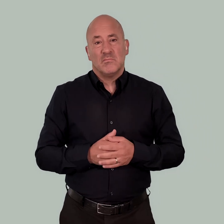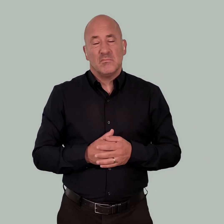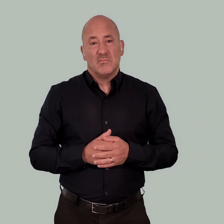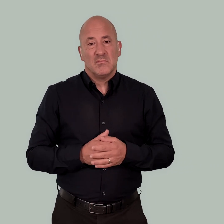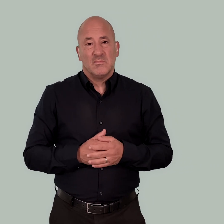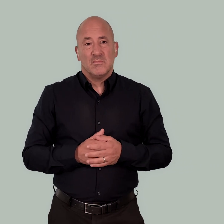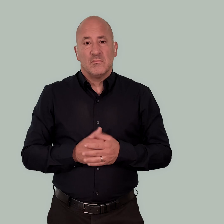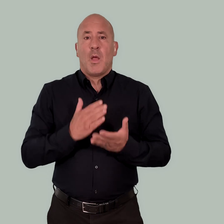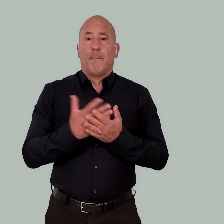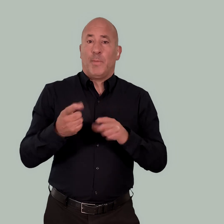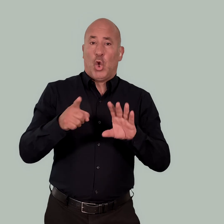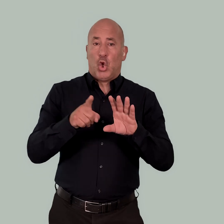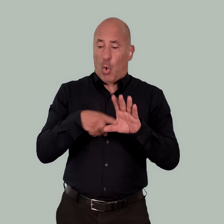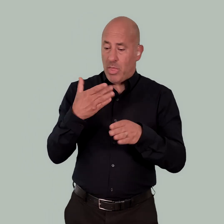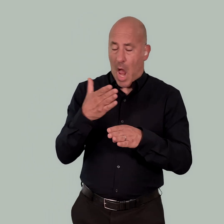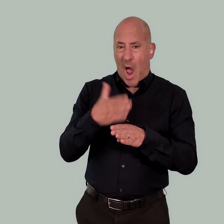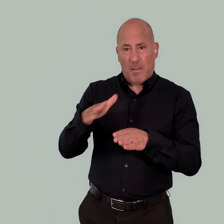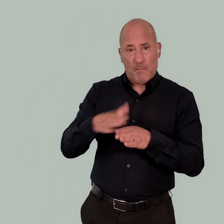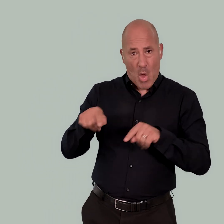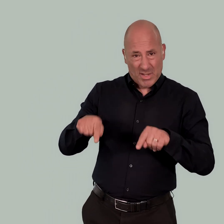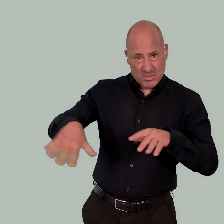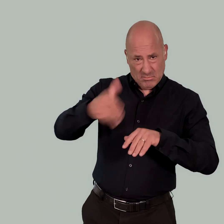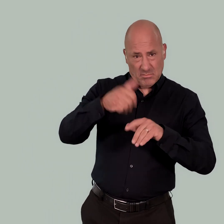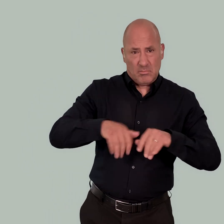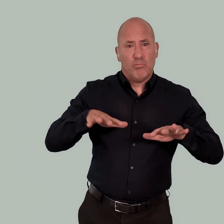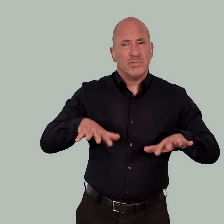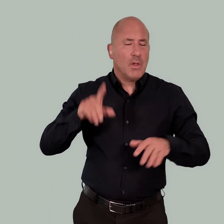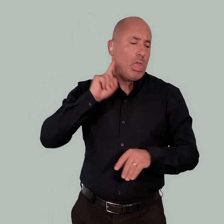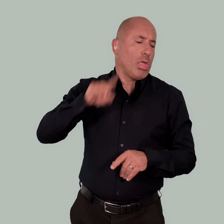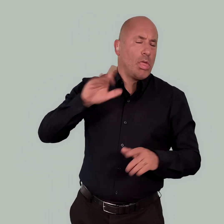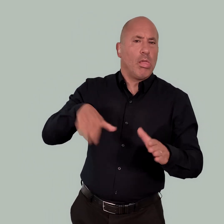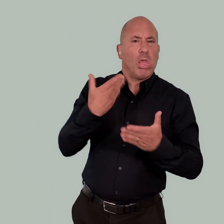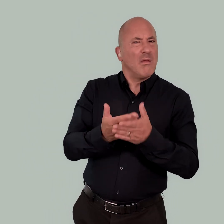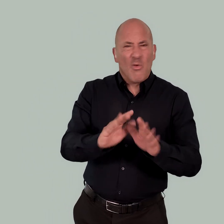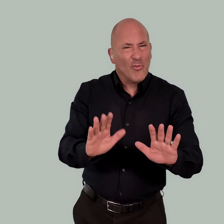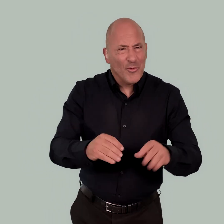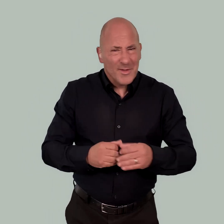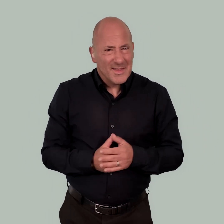666. Britain has not ignored youth unemployment.